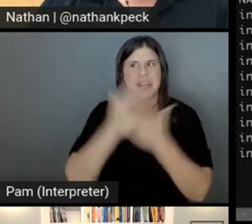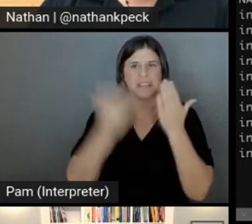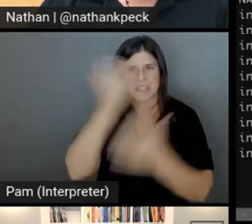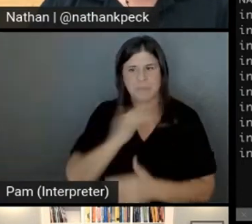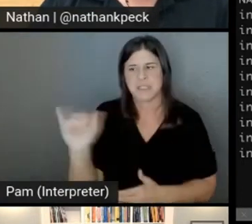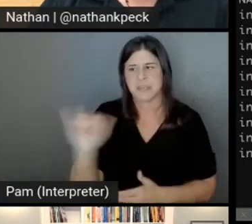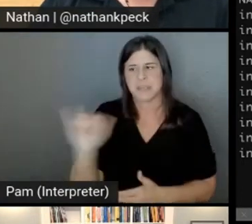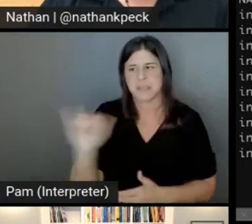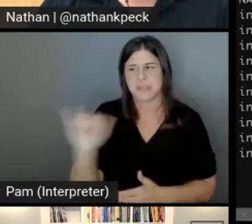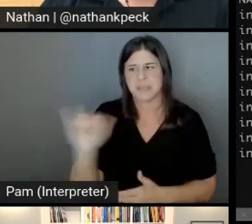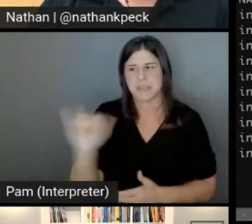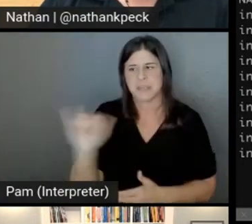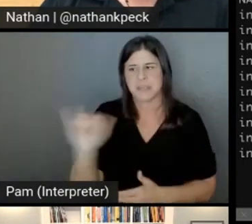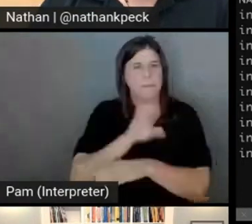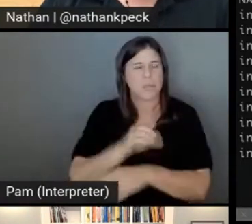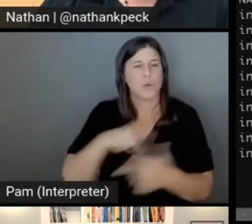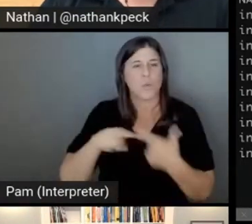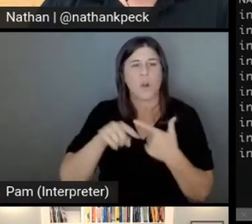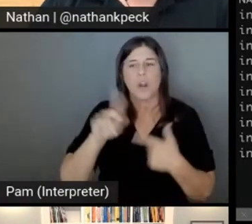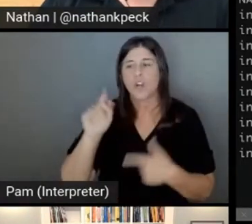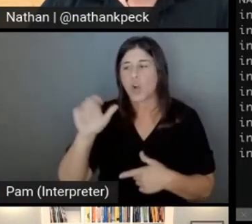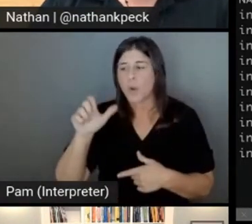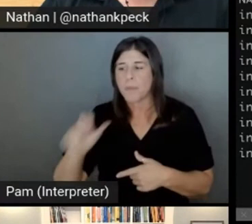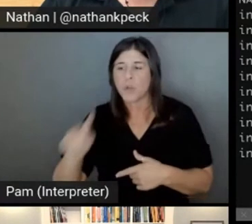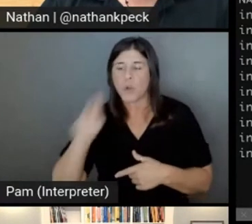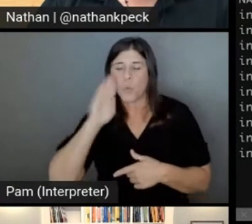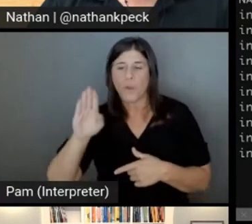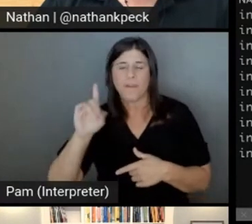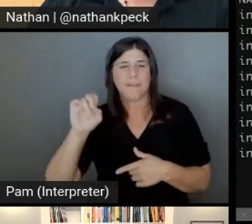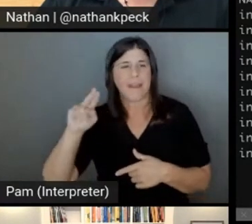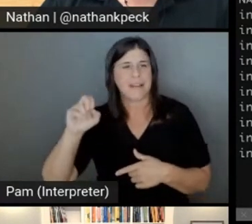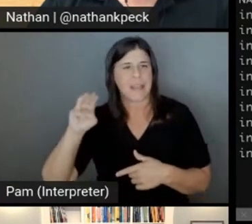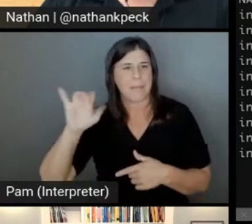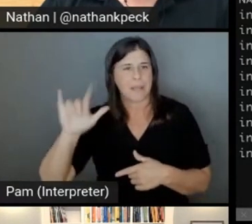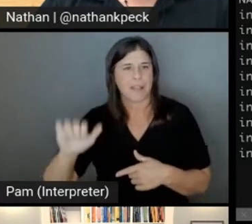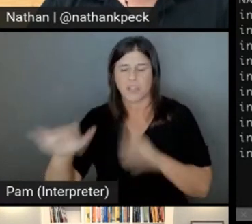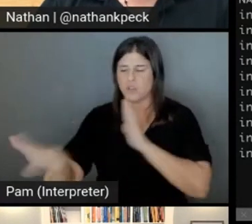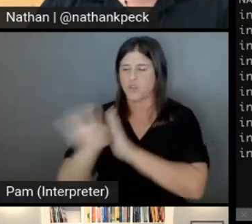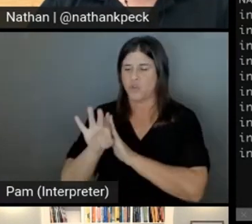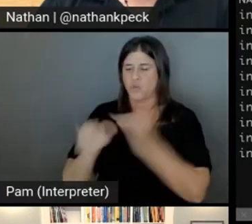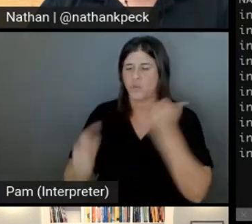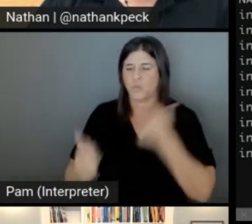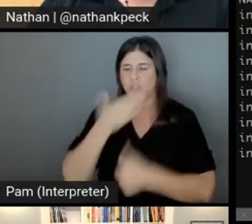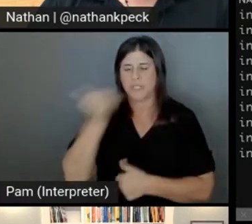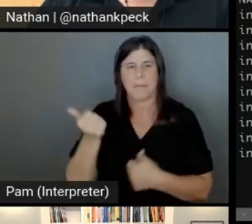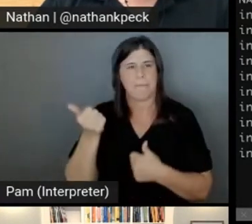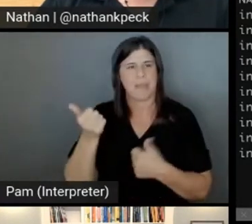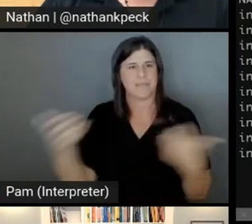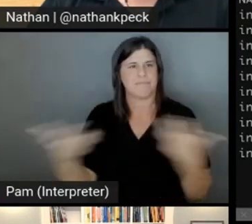whereas Karpenter will dynamically choose the best suited compute to the workloads in the cluster.